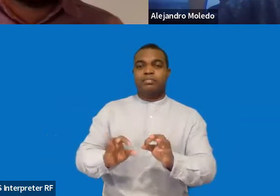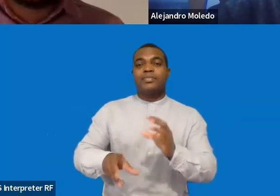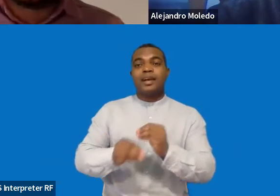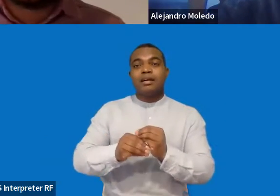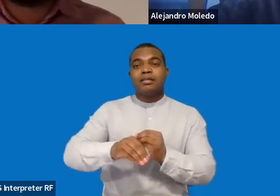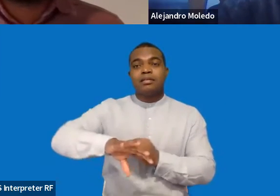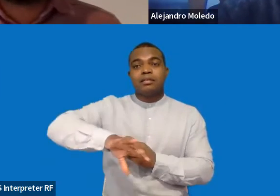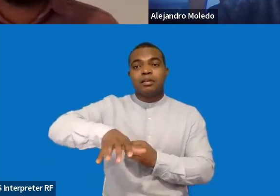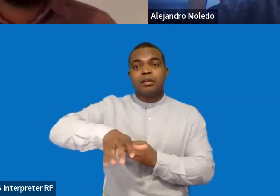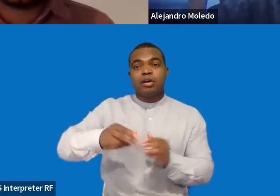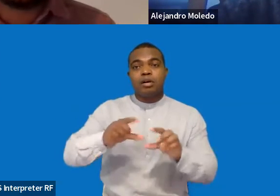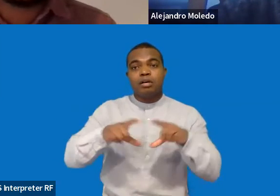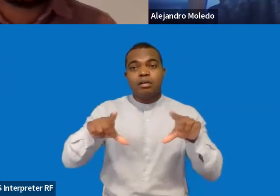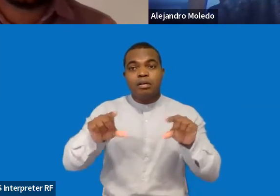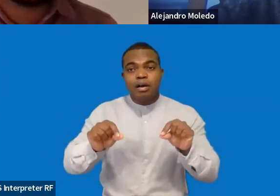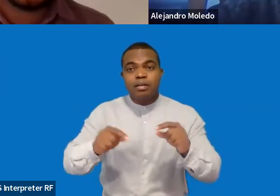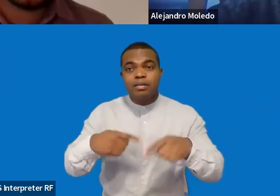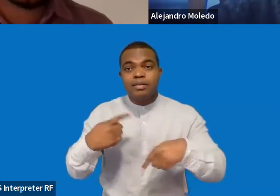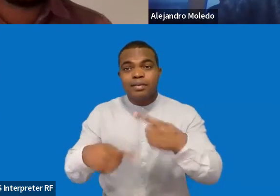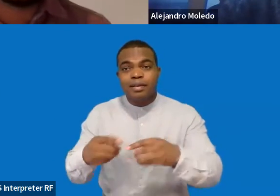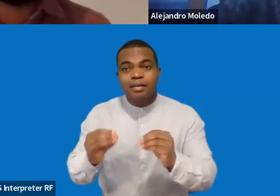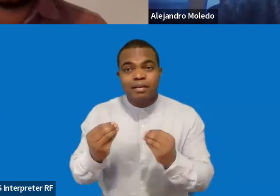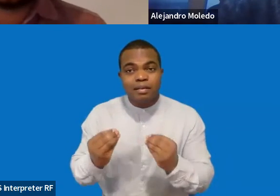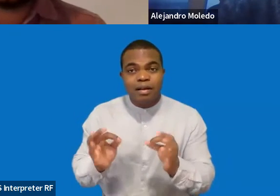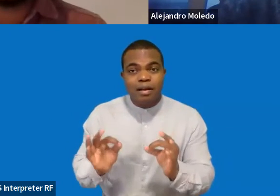Others were the practical steps to raise awareness, not clear.